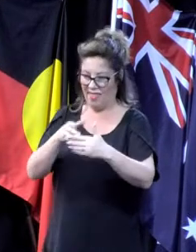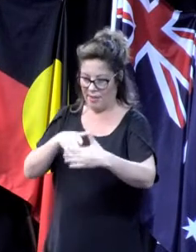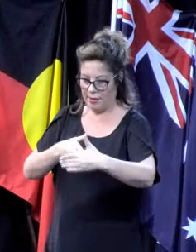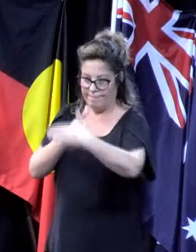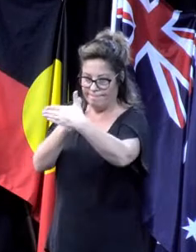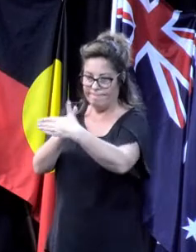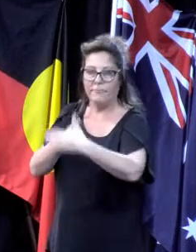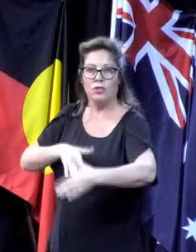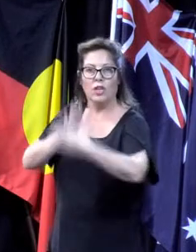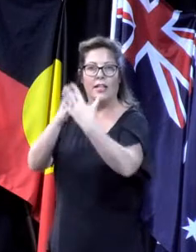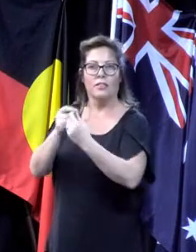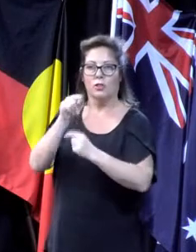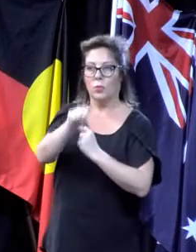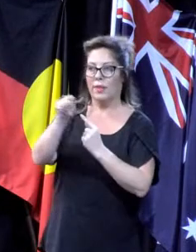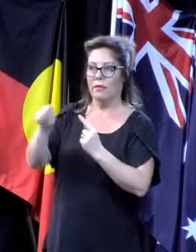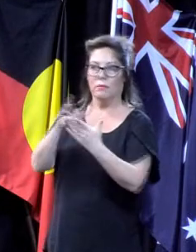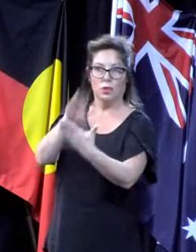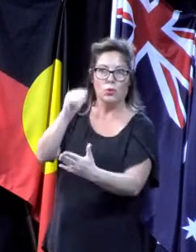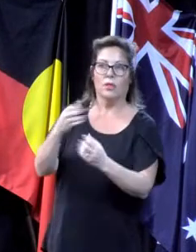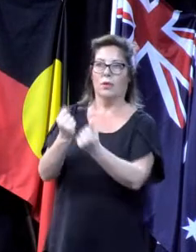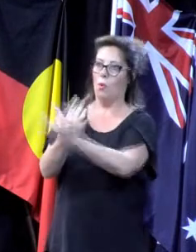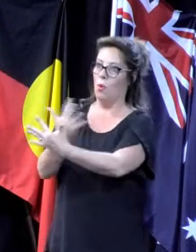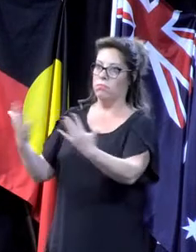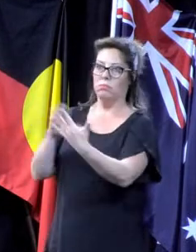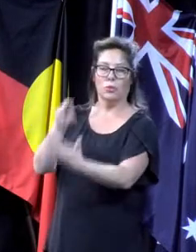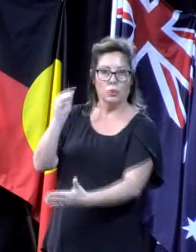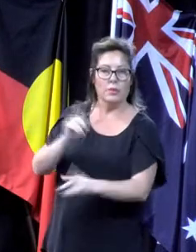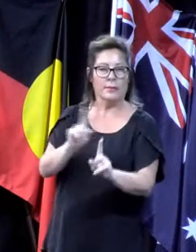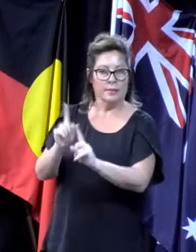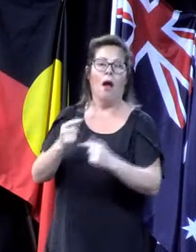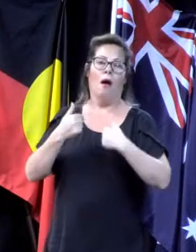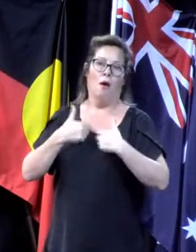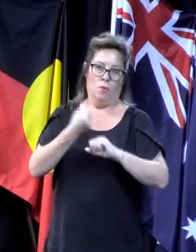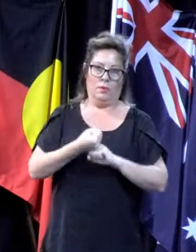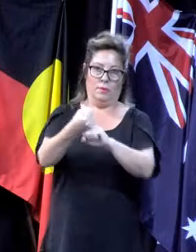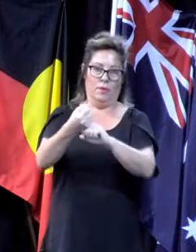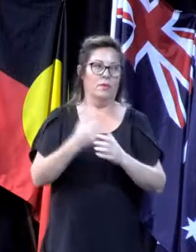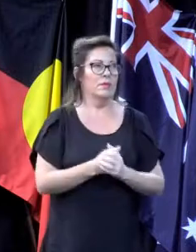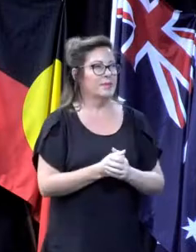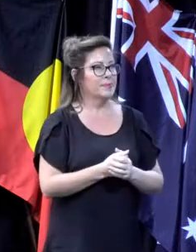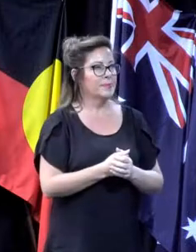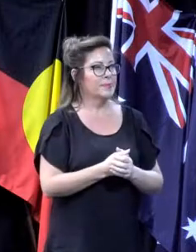And, again, to try and to understand what it actually means in reality.